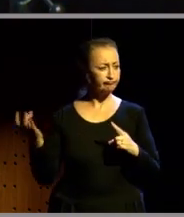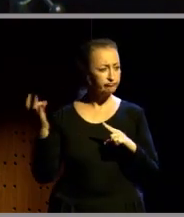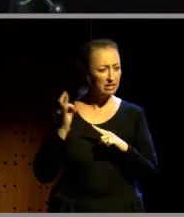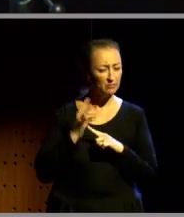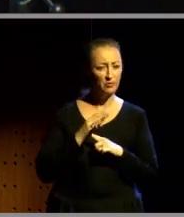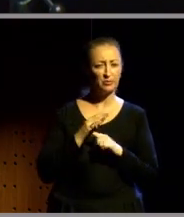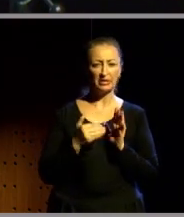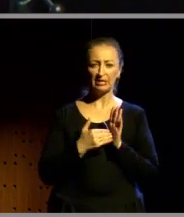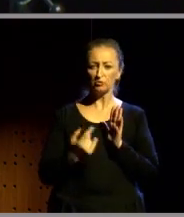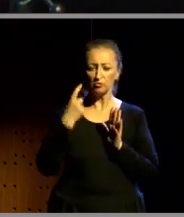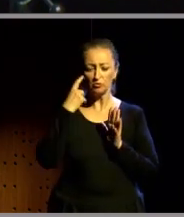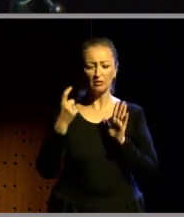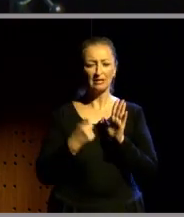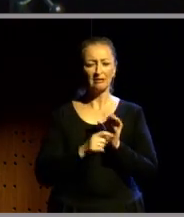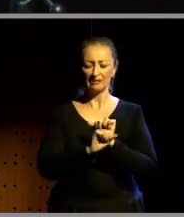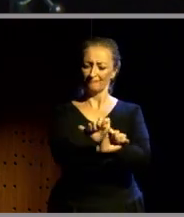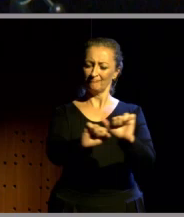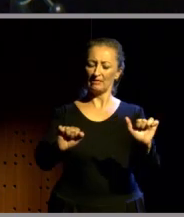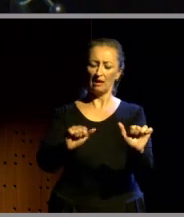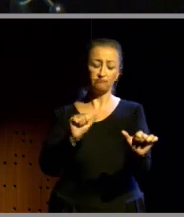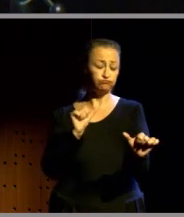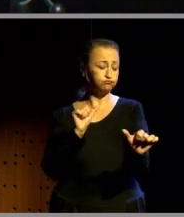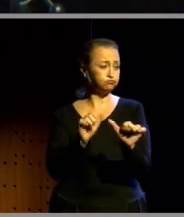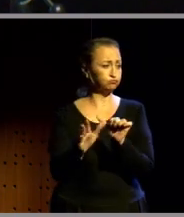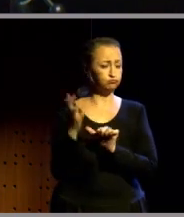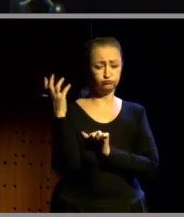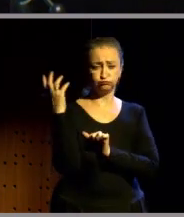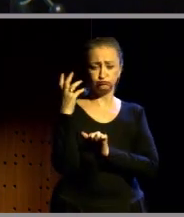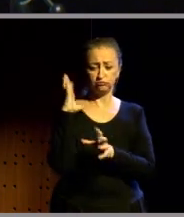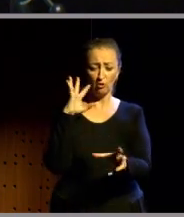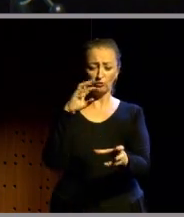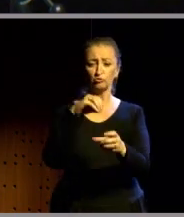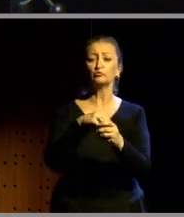outstanding contributions to our arts and culture,